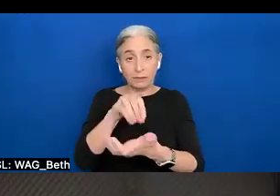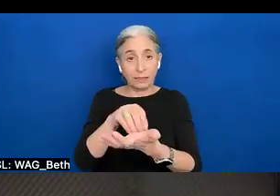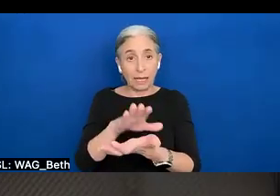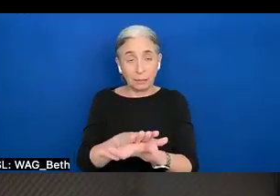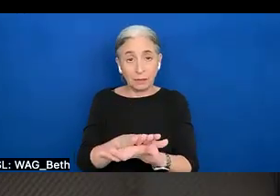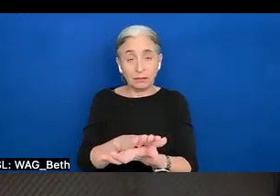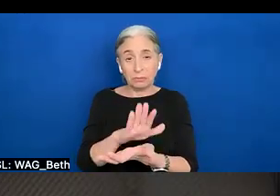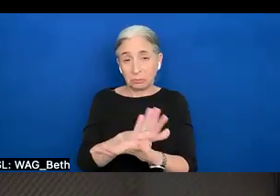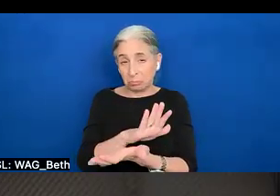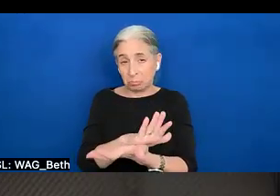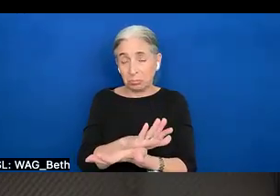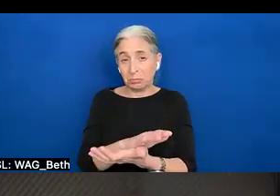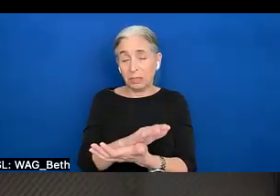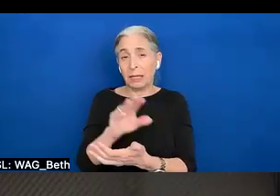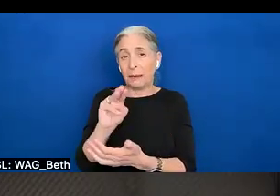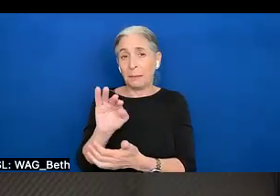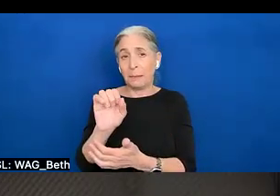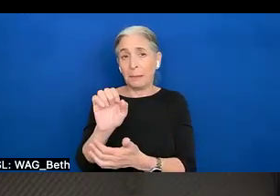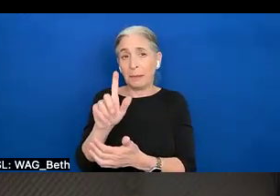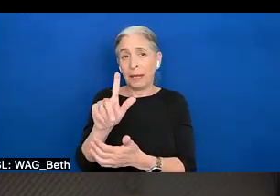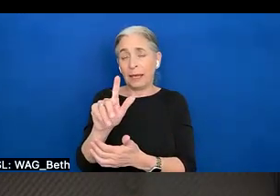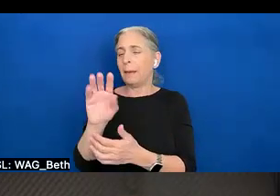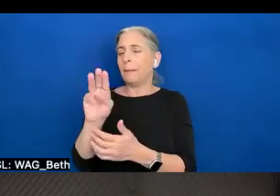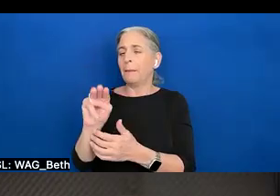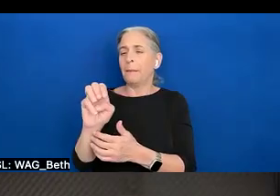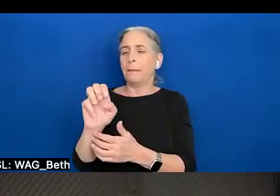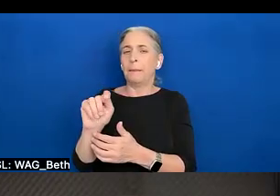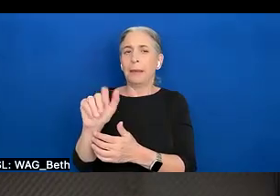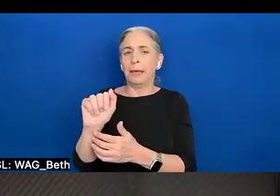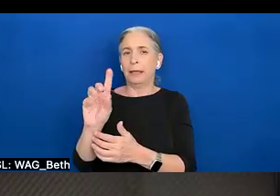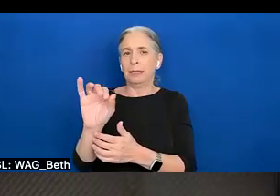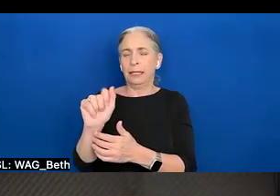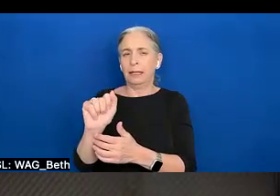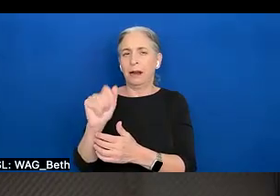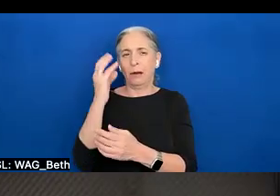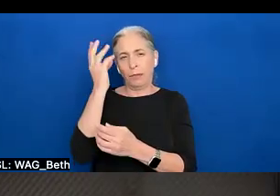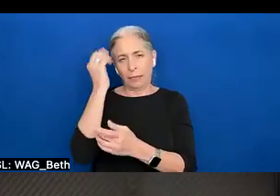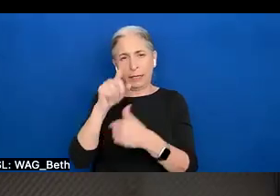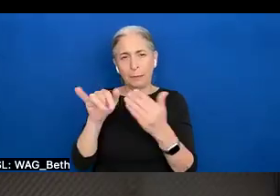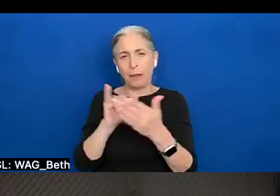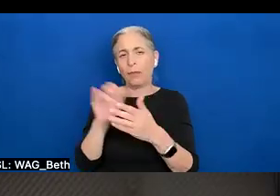And metadata are taken into account for that search.